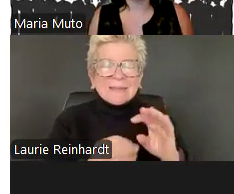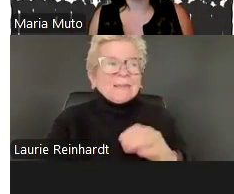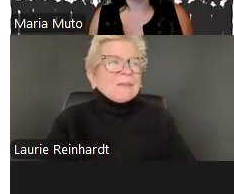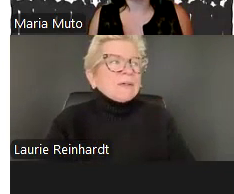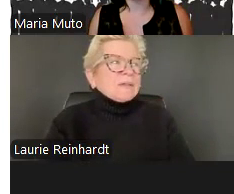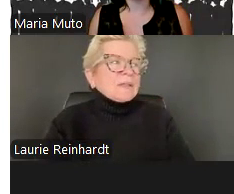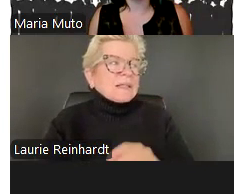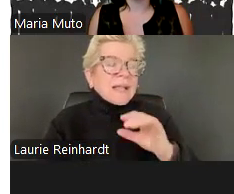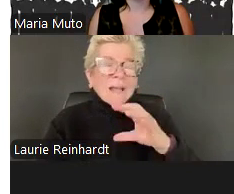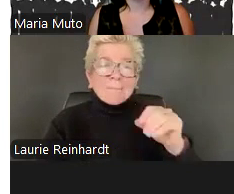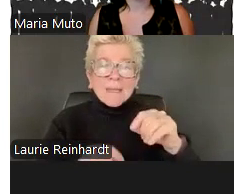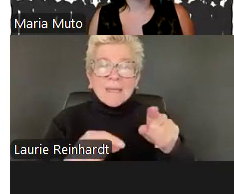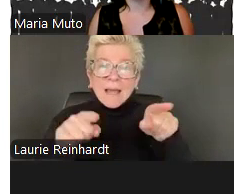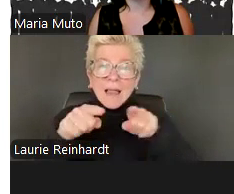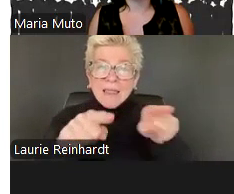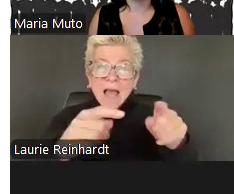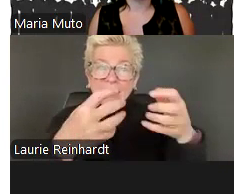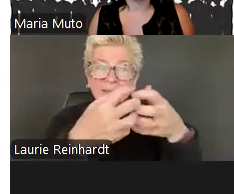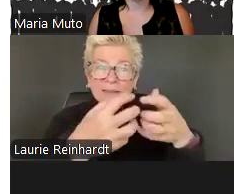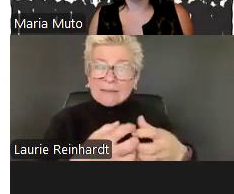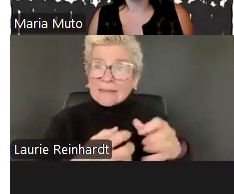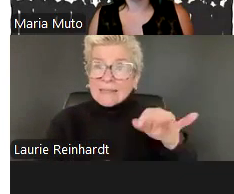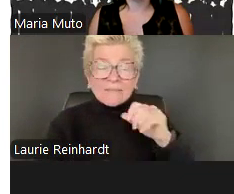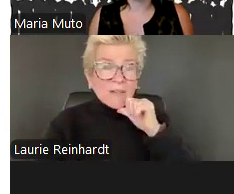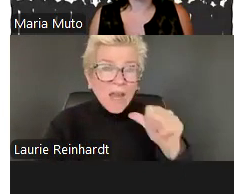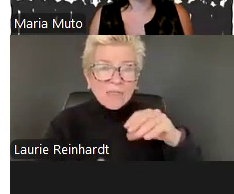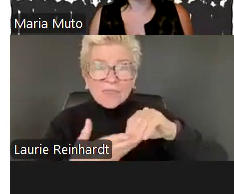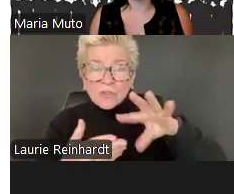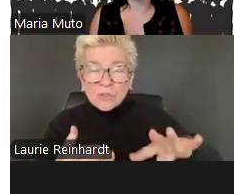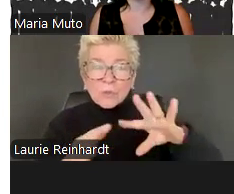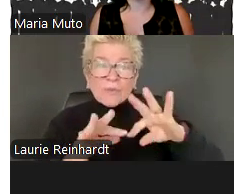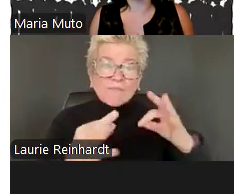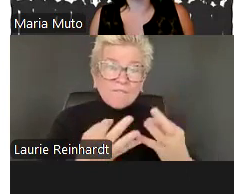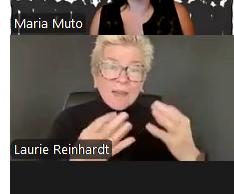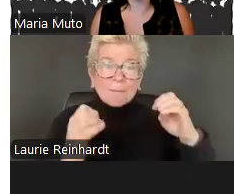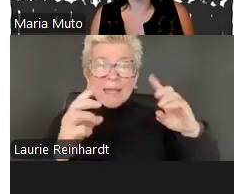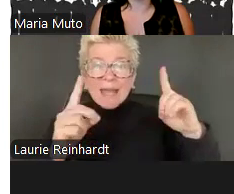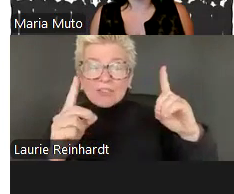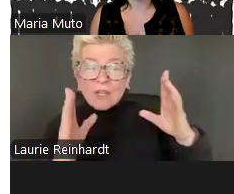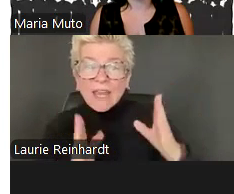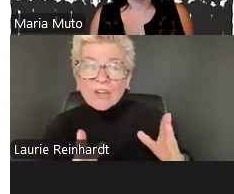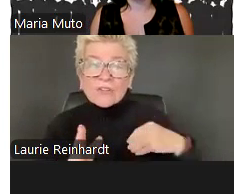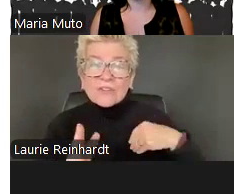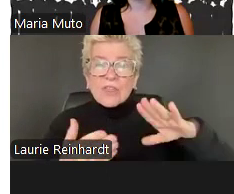not aligned, the student, the family, the Educators, the community, they can't